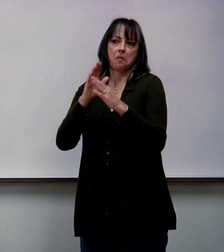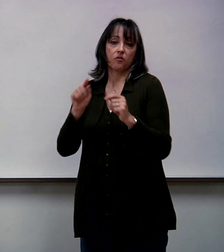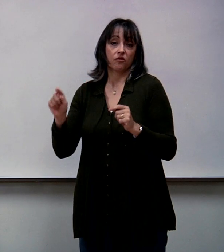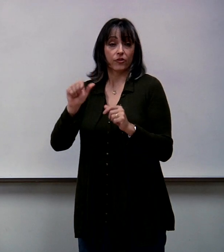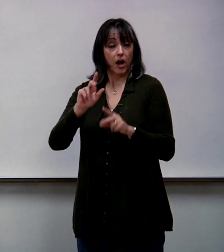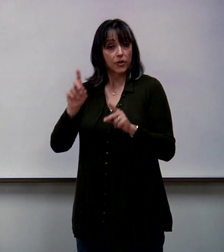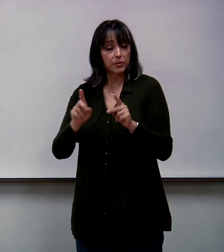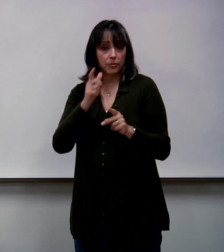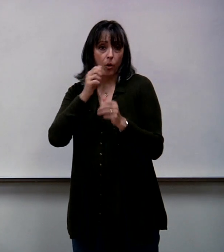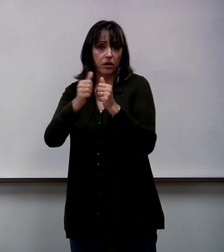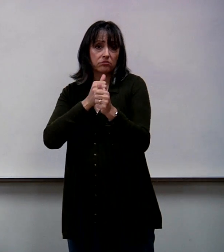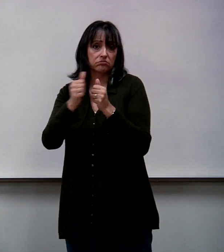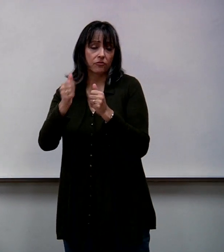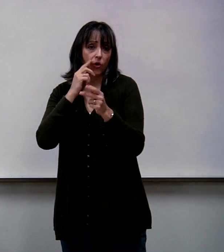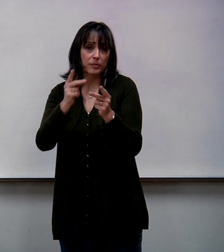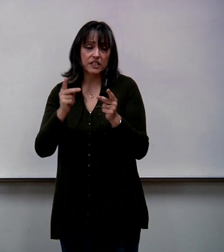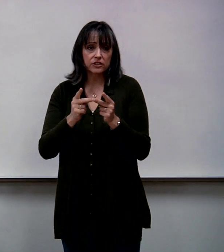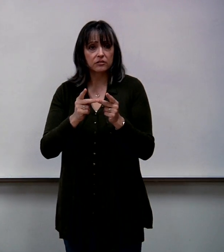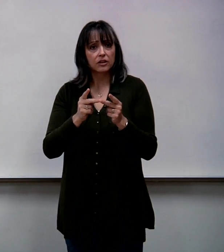Be respectful, don't be rude.